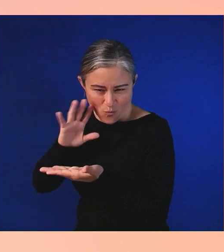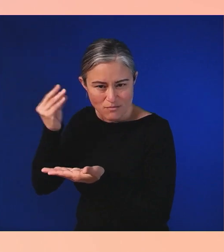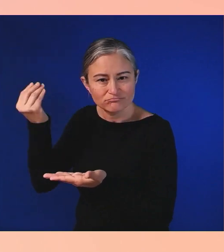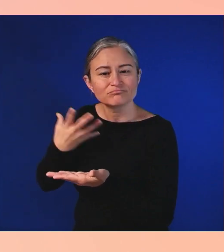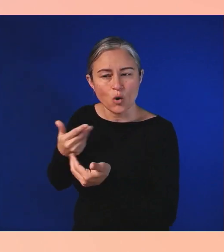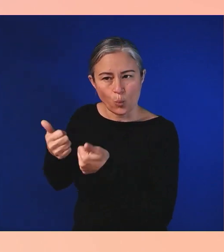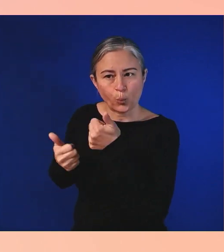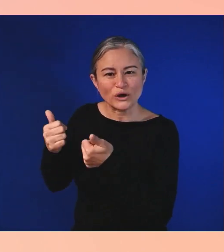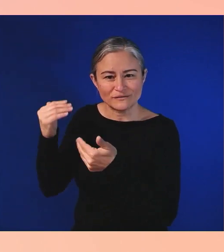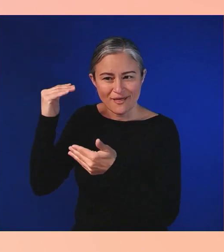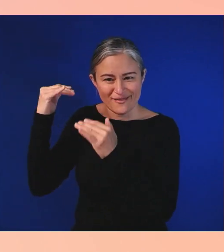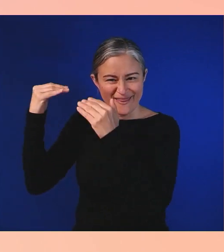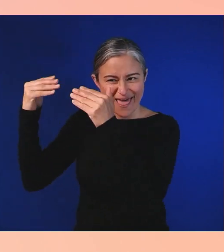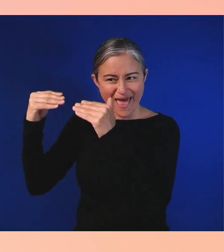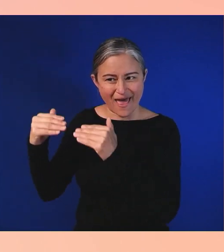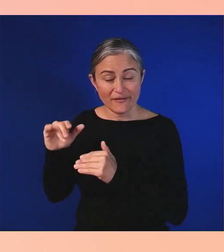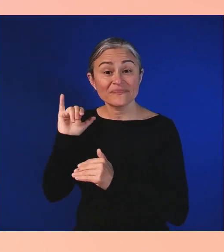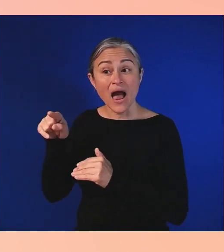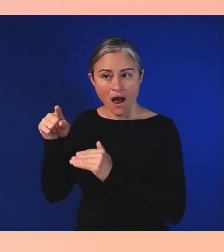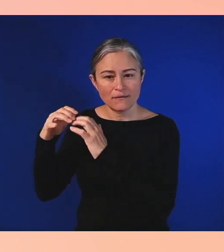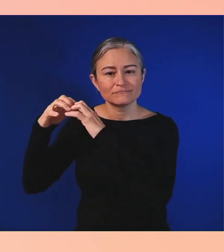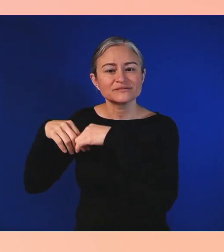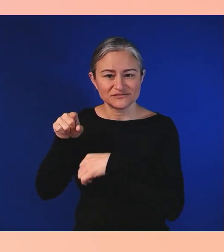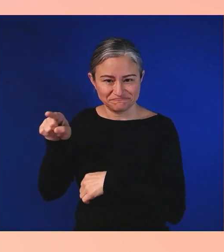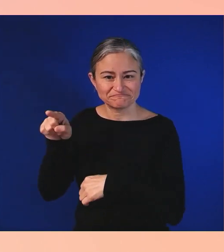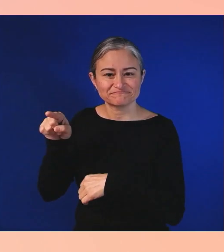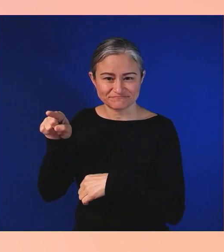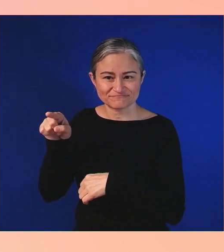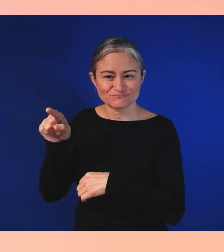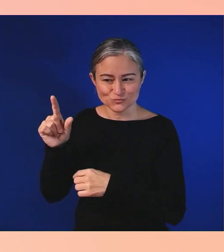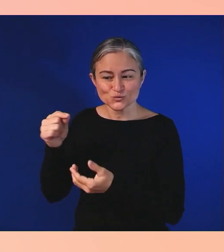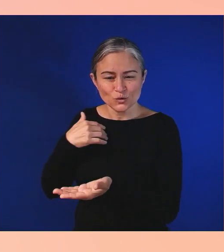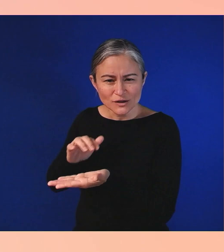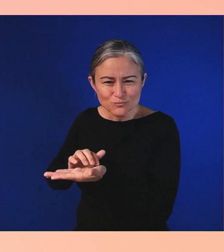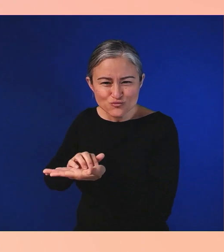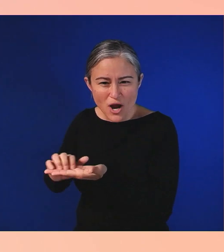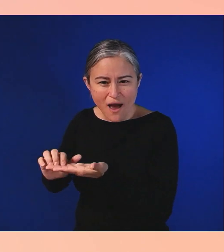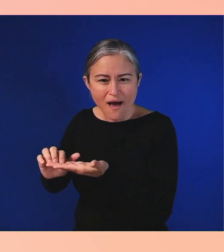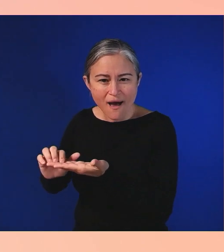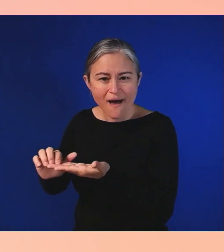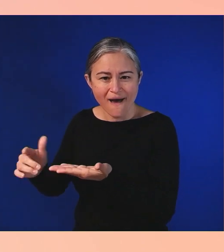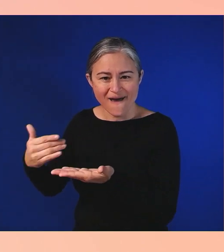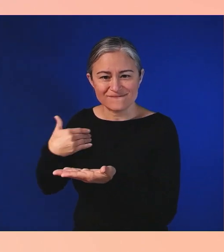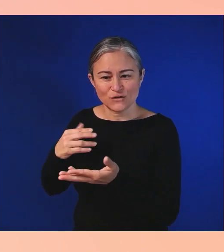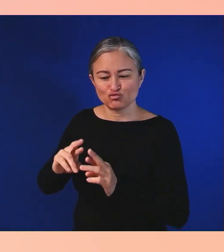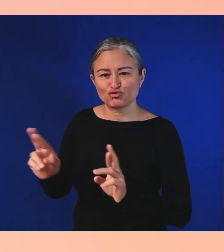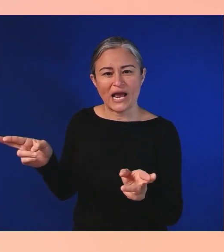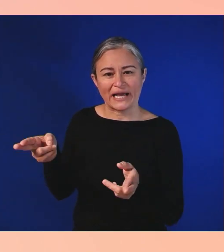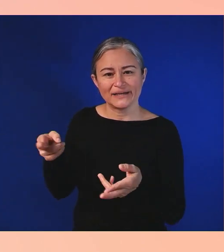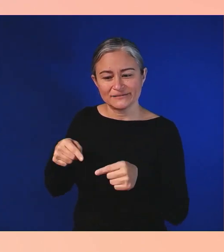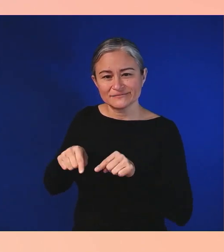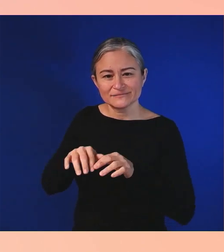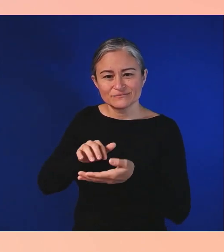region here at the end of the line in my Braille display. I will press "Control